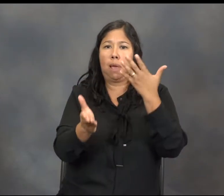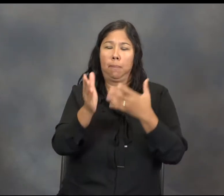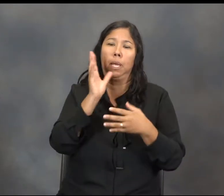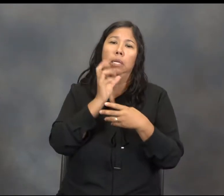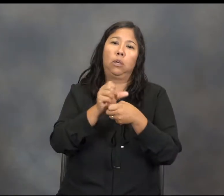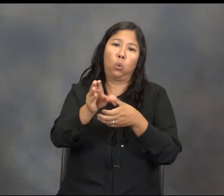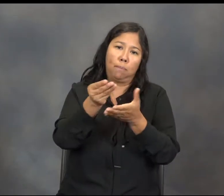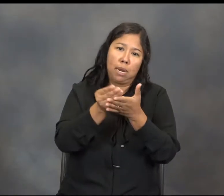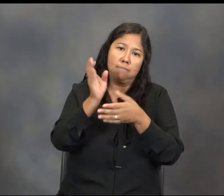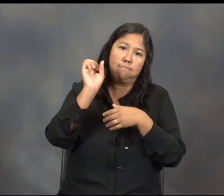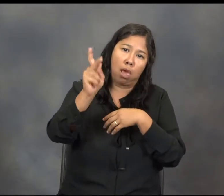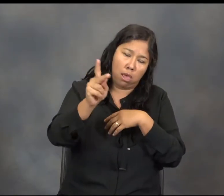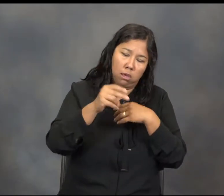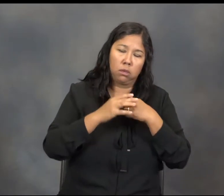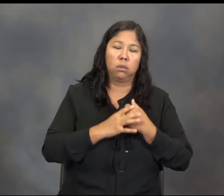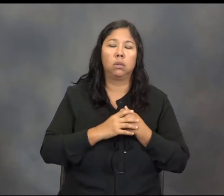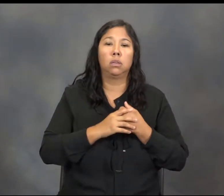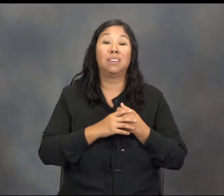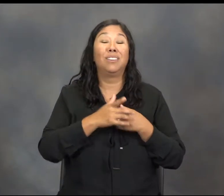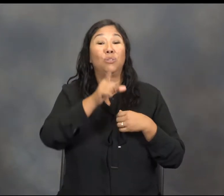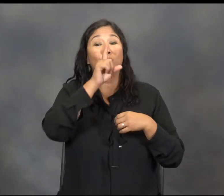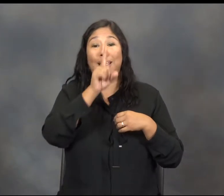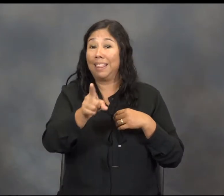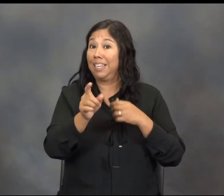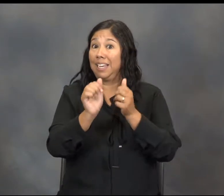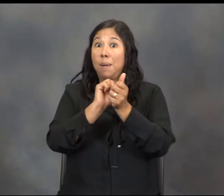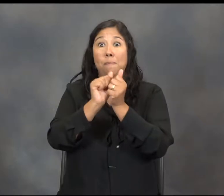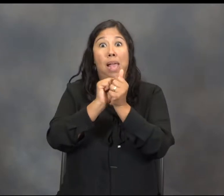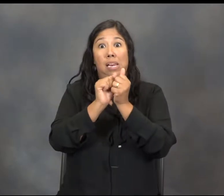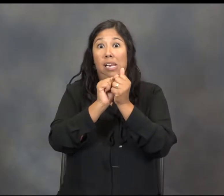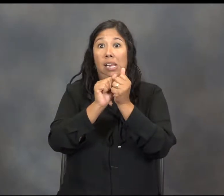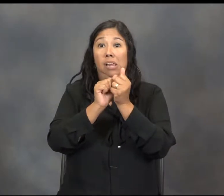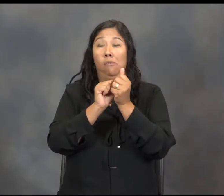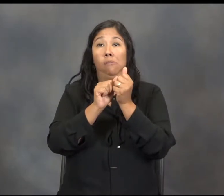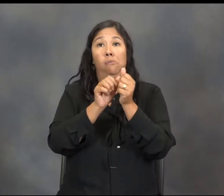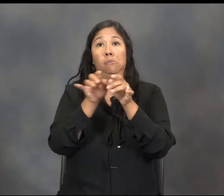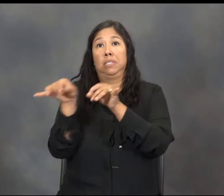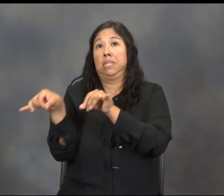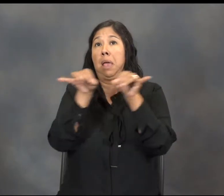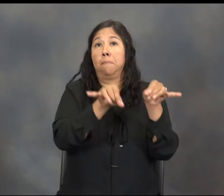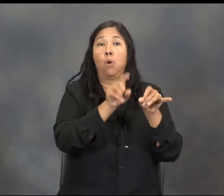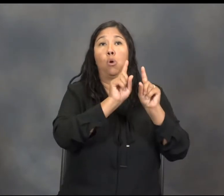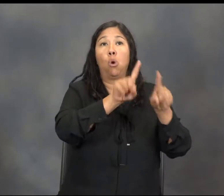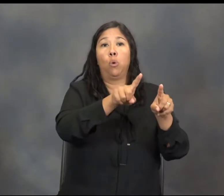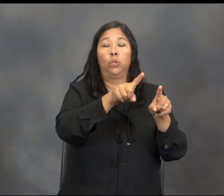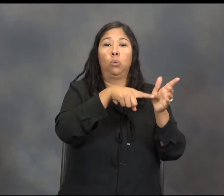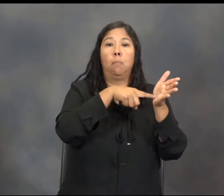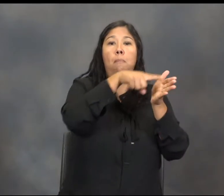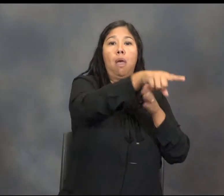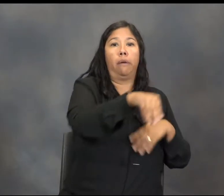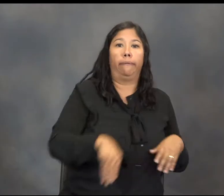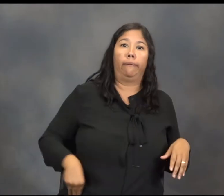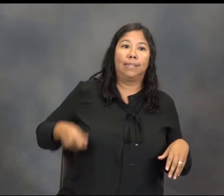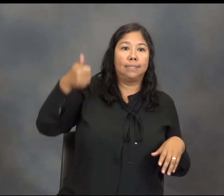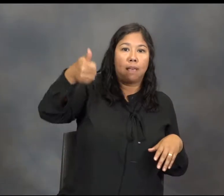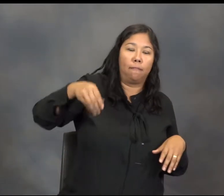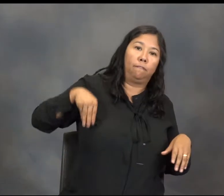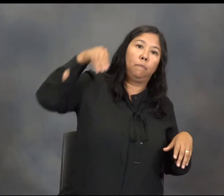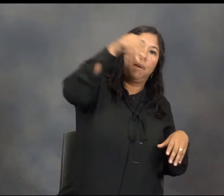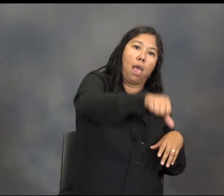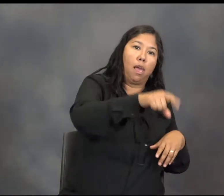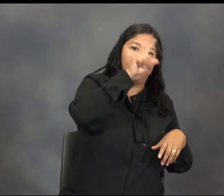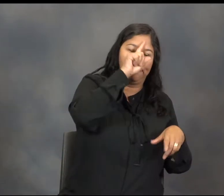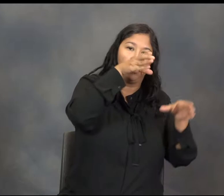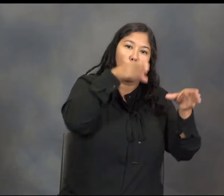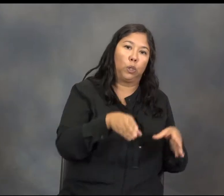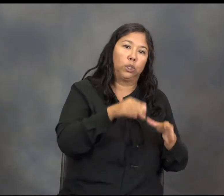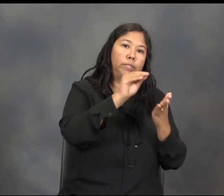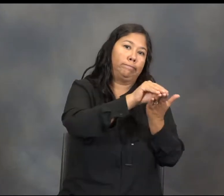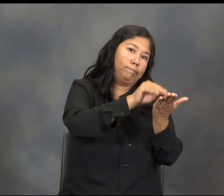It's truly competitive with going to a paid tax preparer.